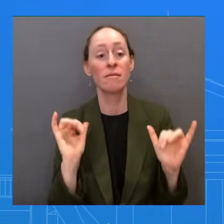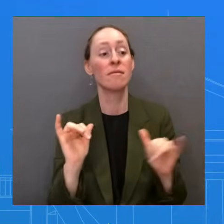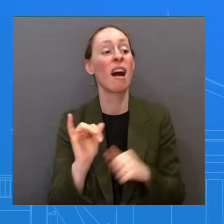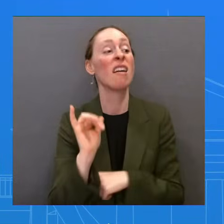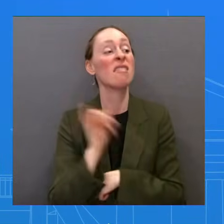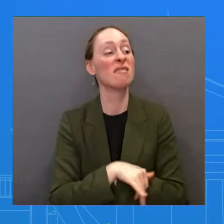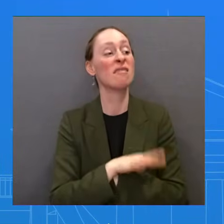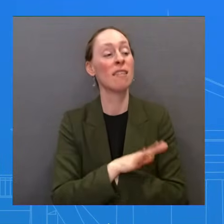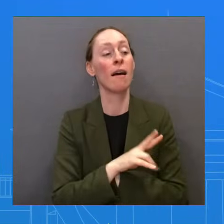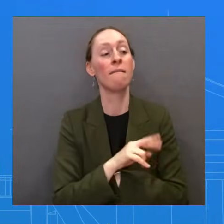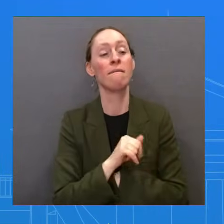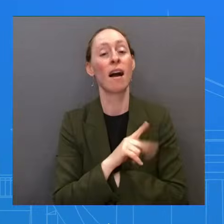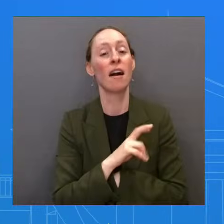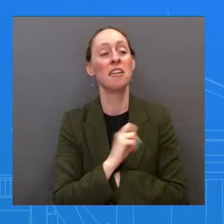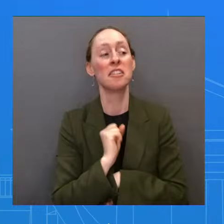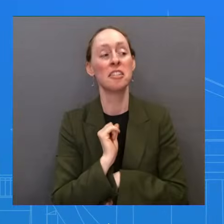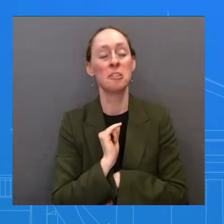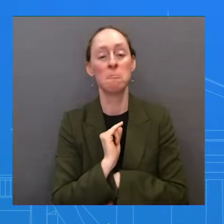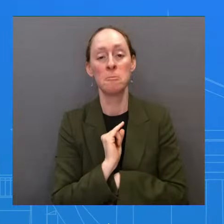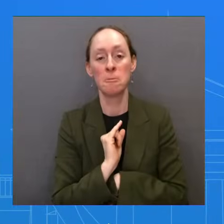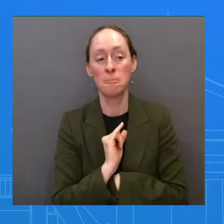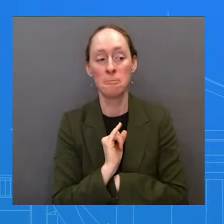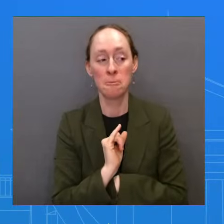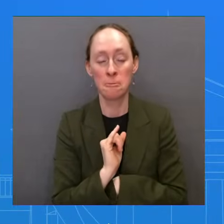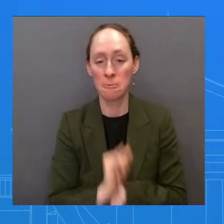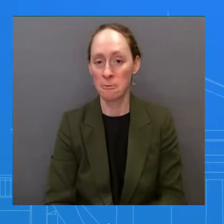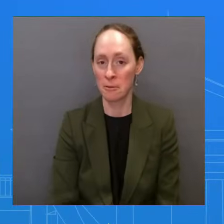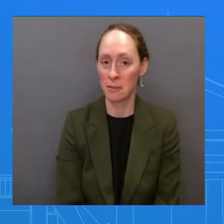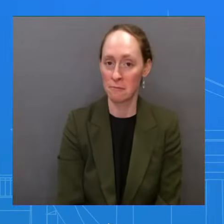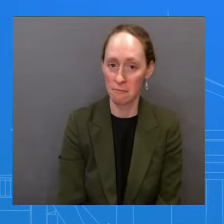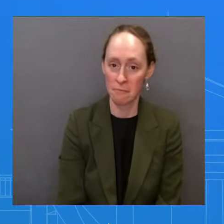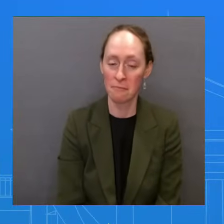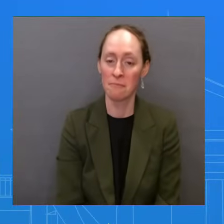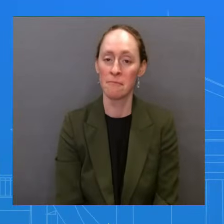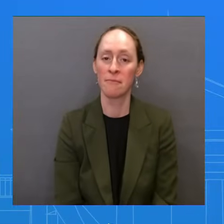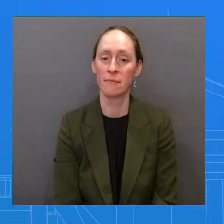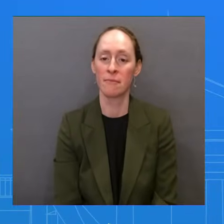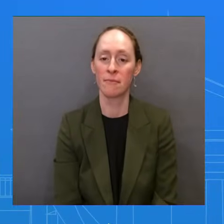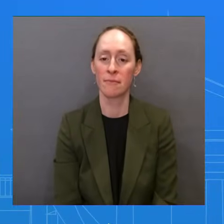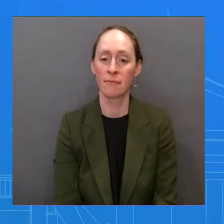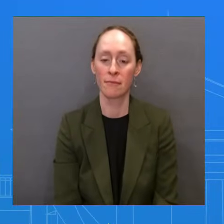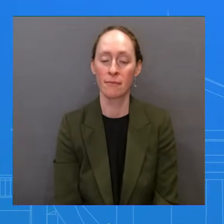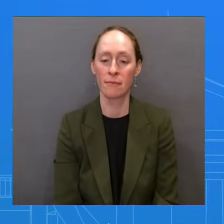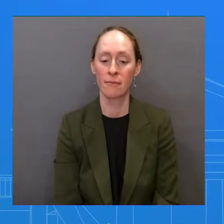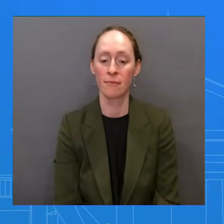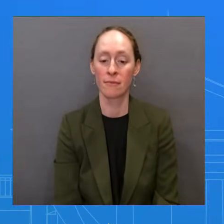the President called the four congressional leaders to invite them to a meeting once the House is back in session.